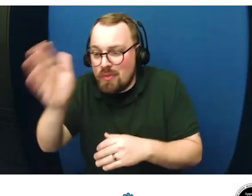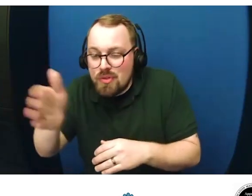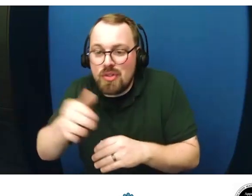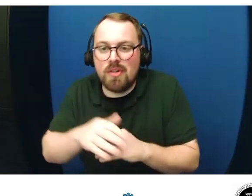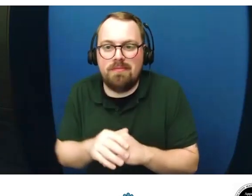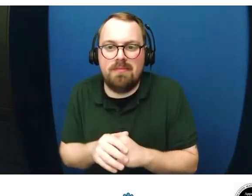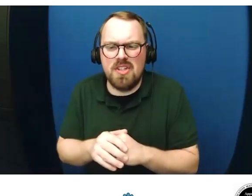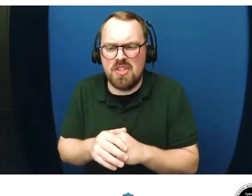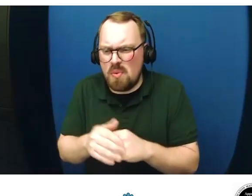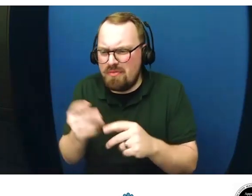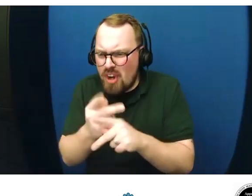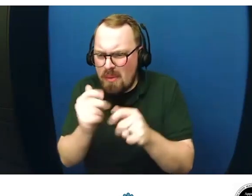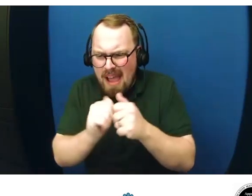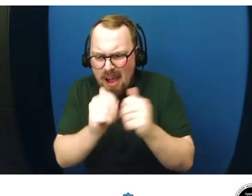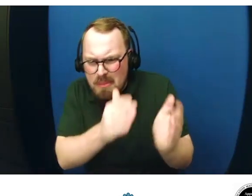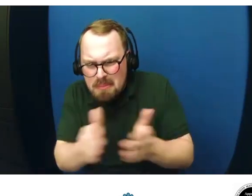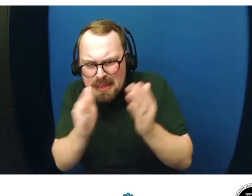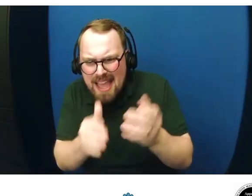that we're planning for that. And we're providing the supports that